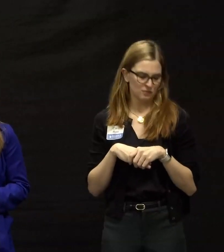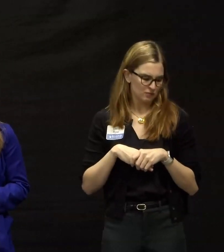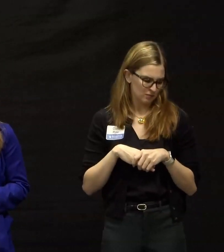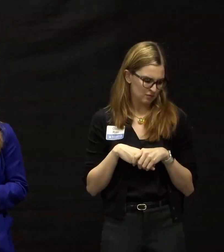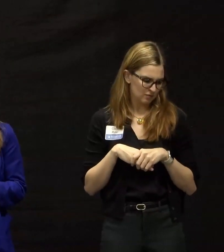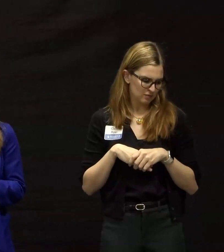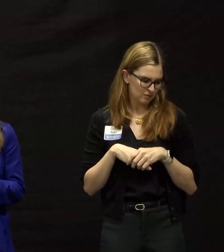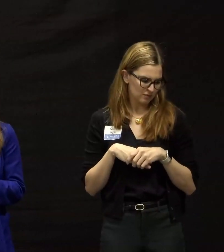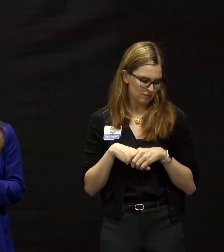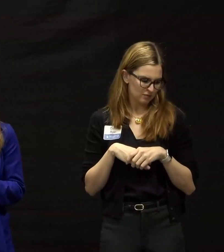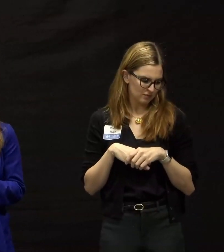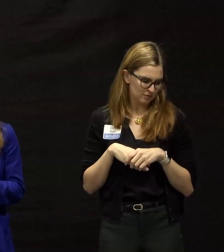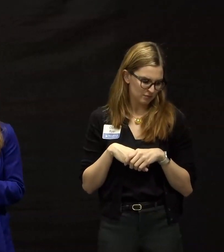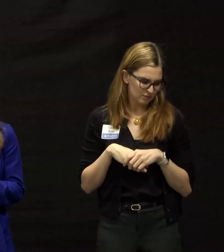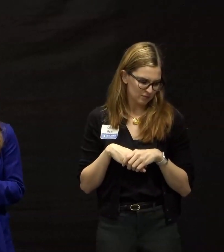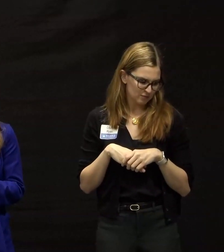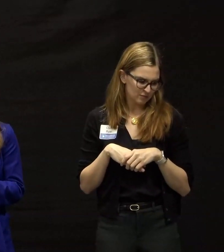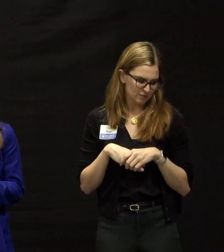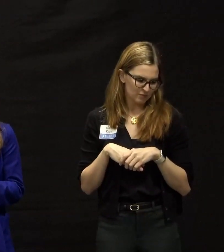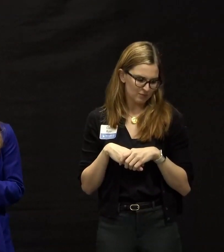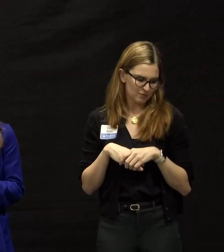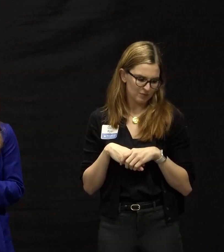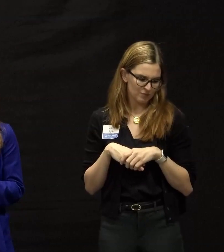across different cultures and environments.